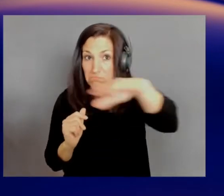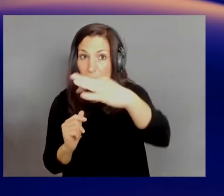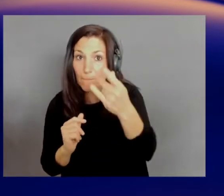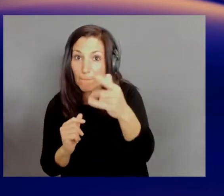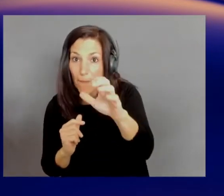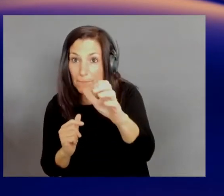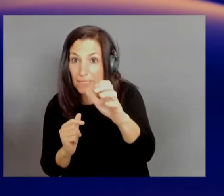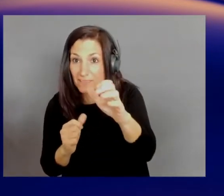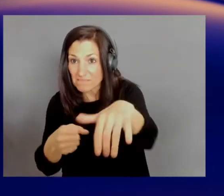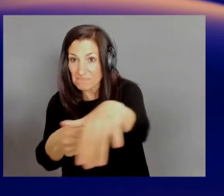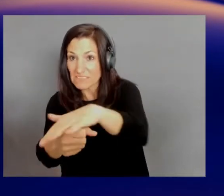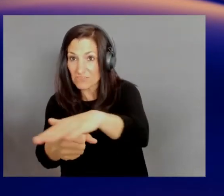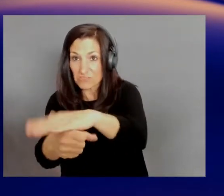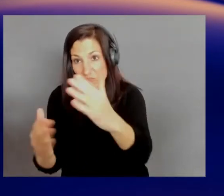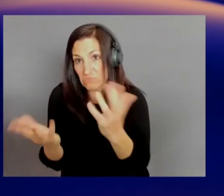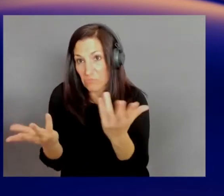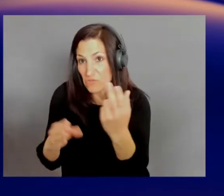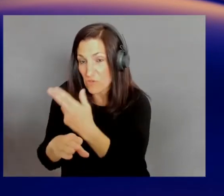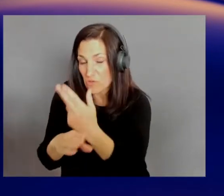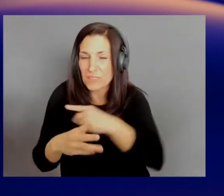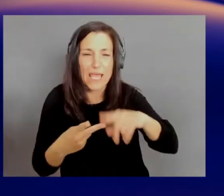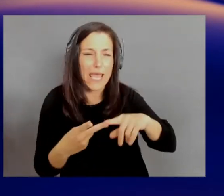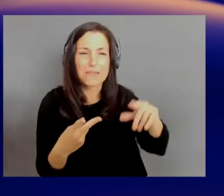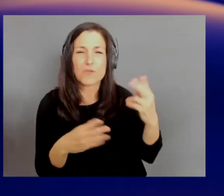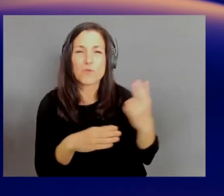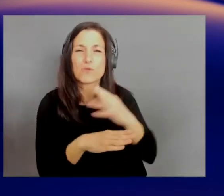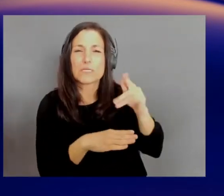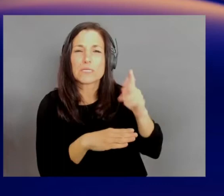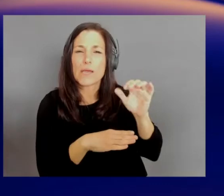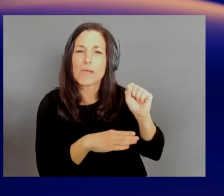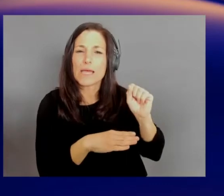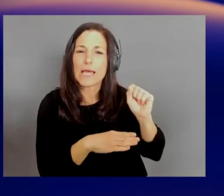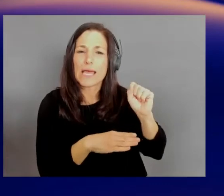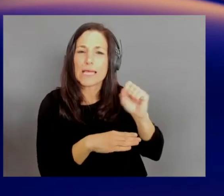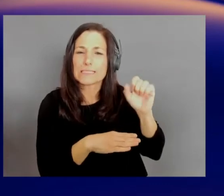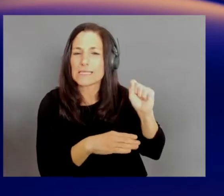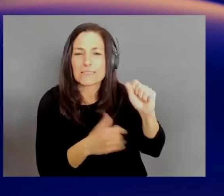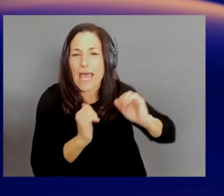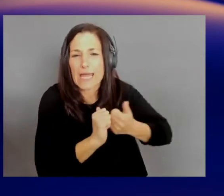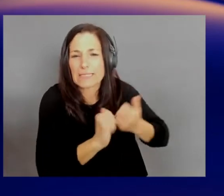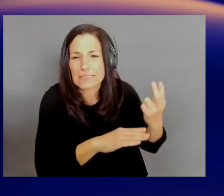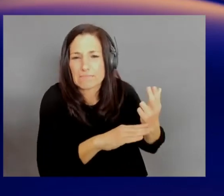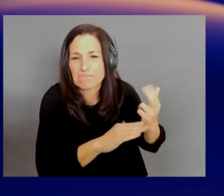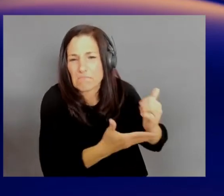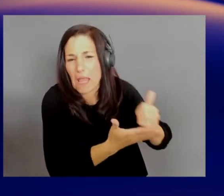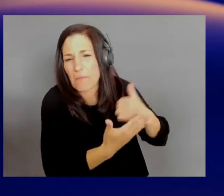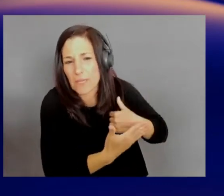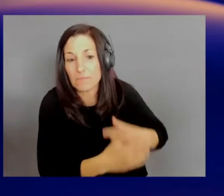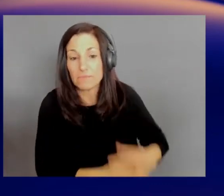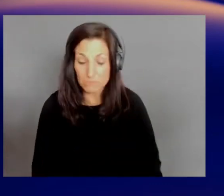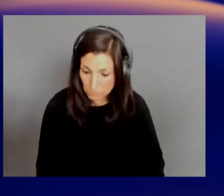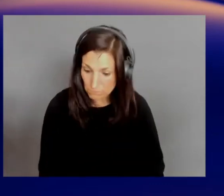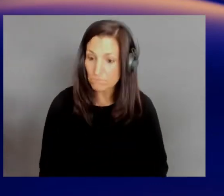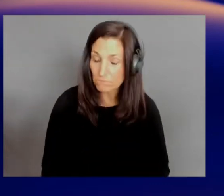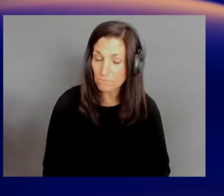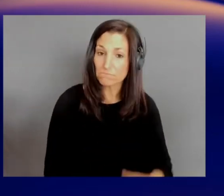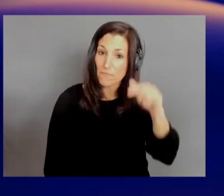Yeah, so one of the big things that we see is like, for example, when you look at these services these services are managed services.